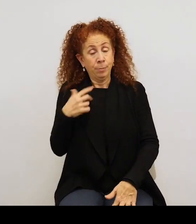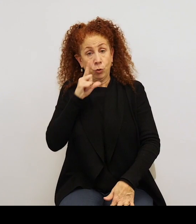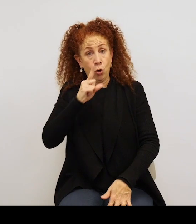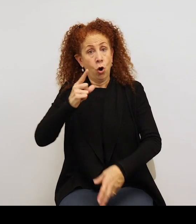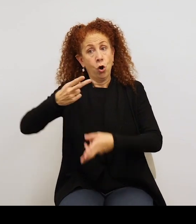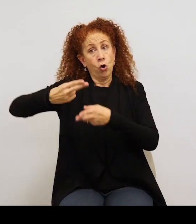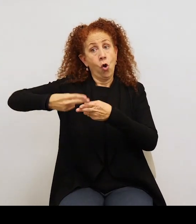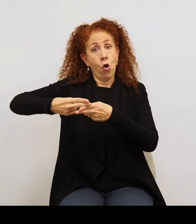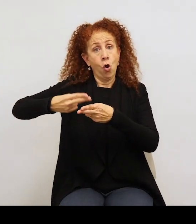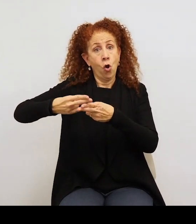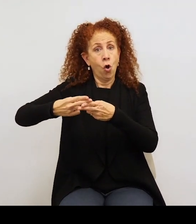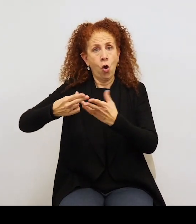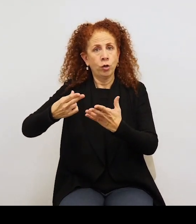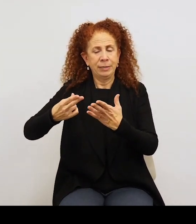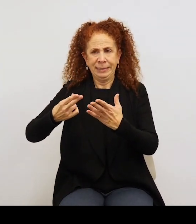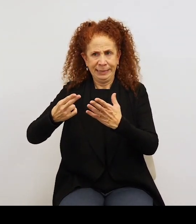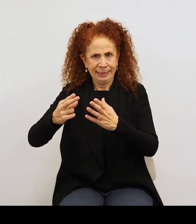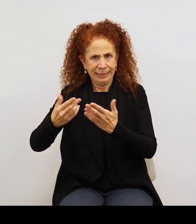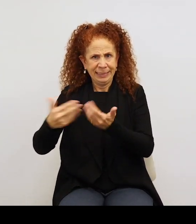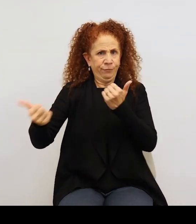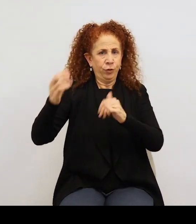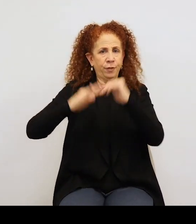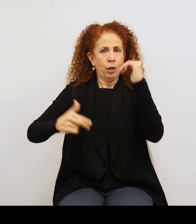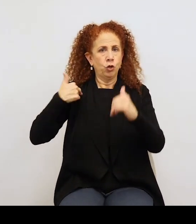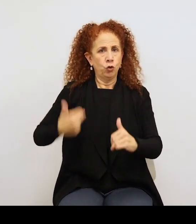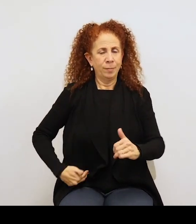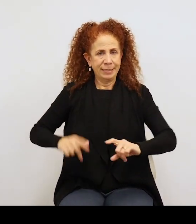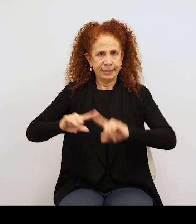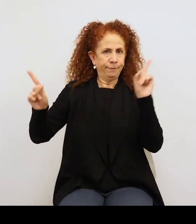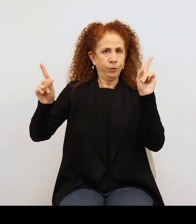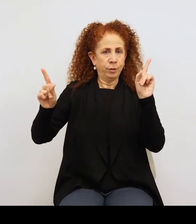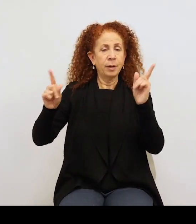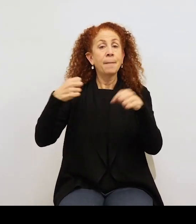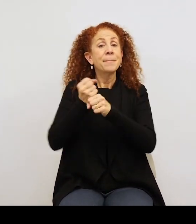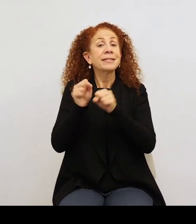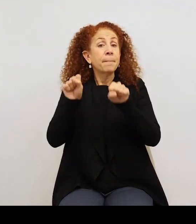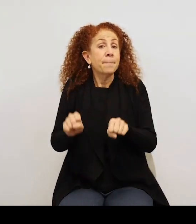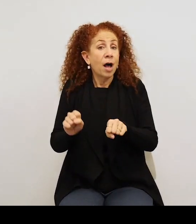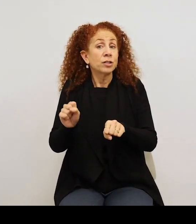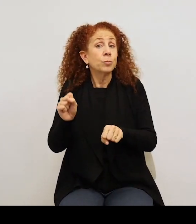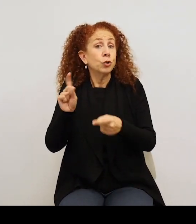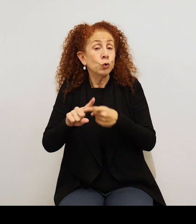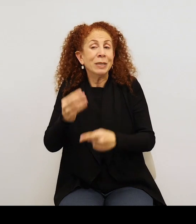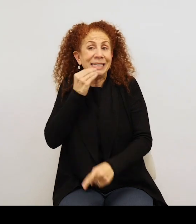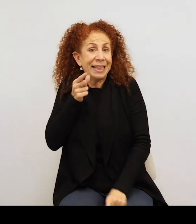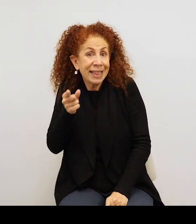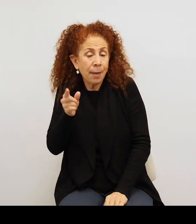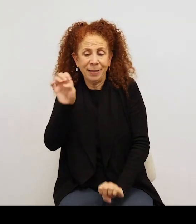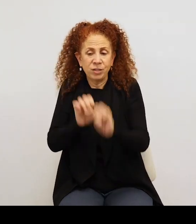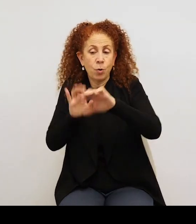as radically distinct from humans, which makes it possible to eat them, experiment on them,